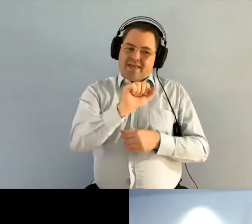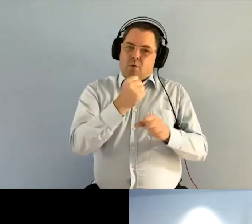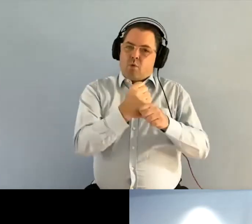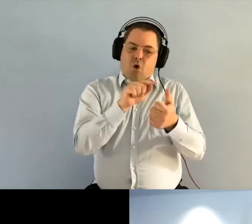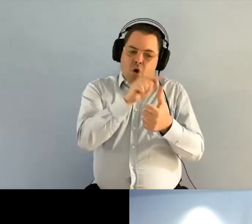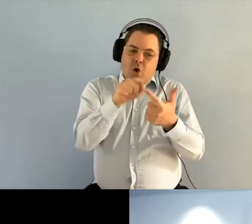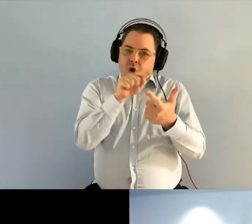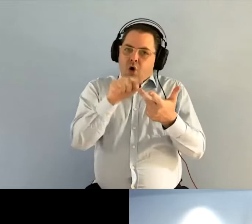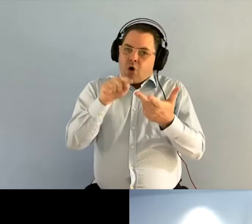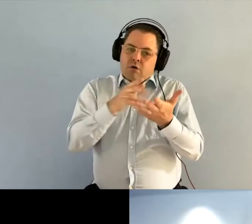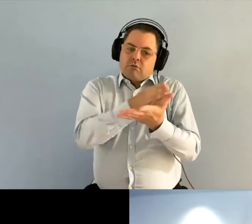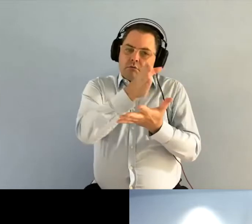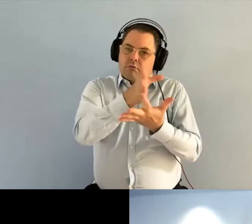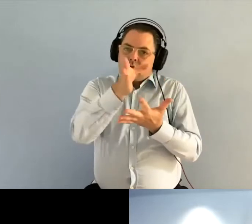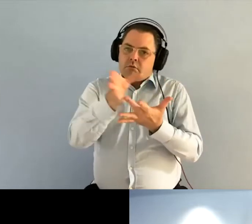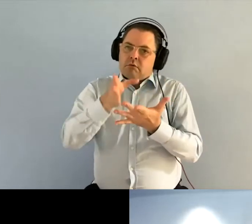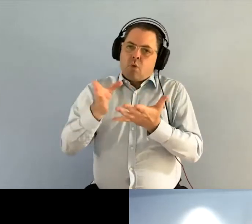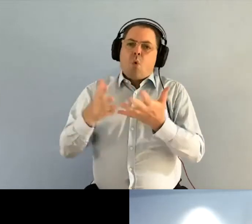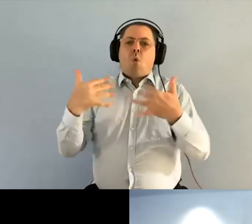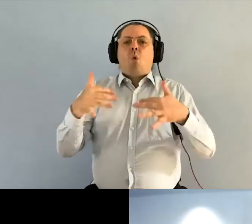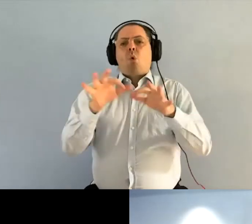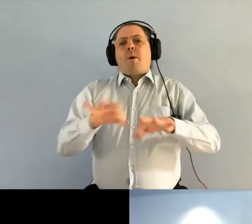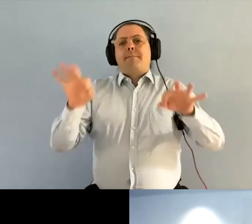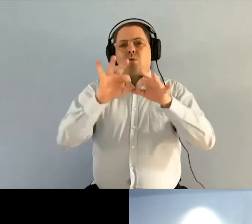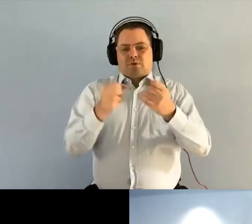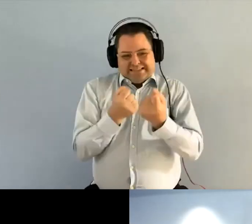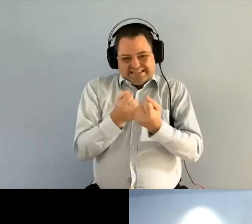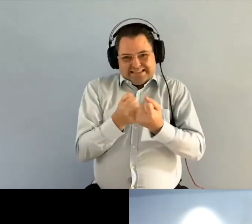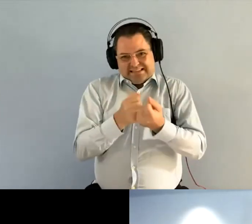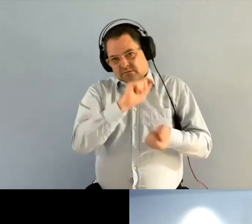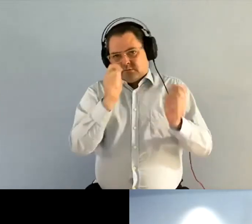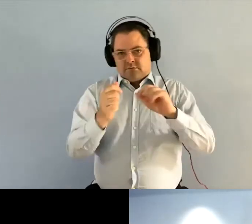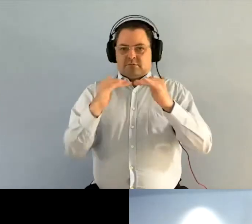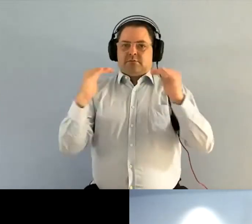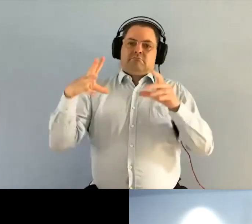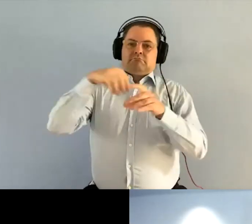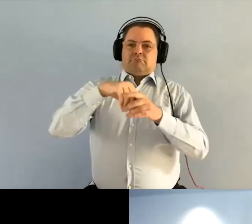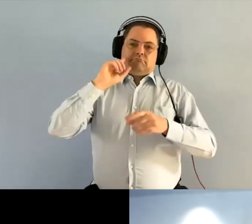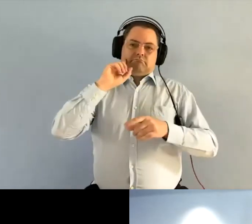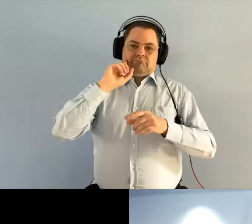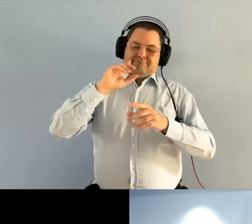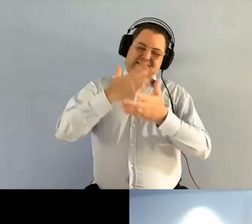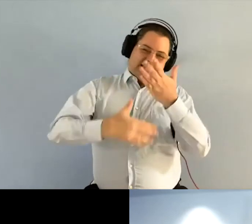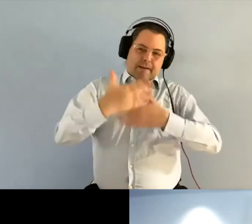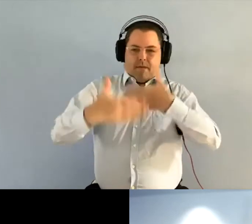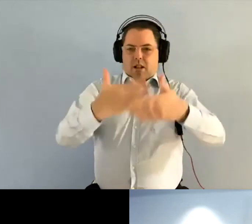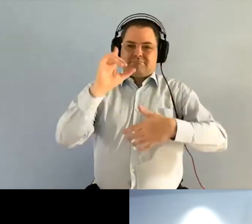to the programme level. The work streams of the DRG are clearly key to achieving this goal.